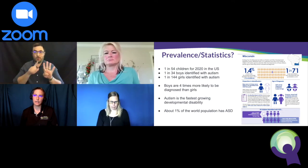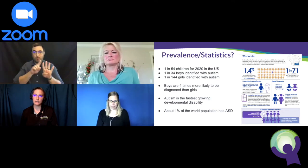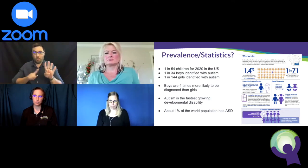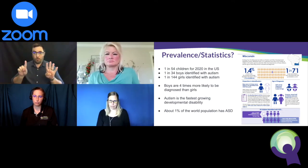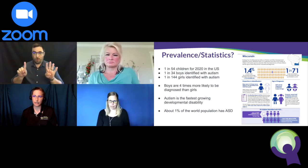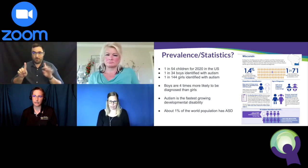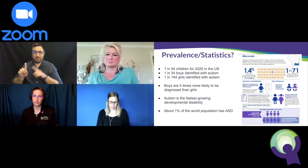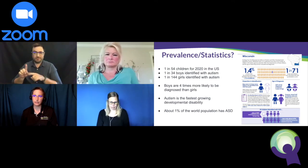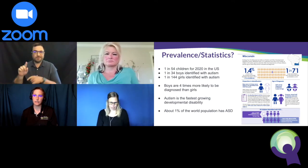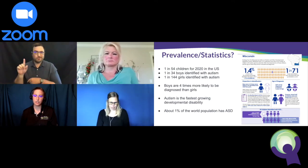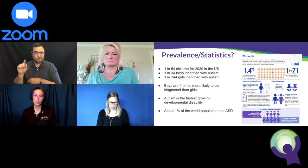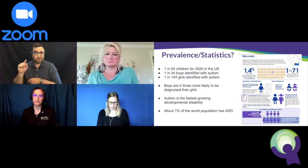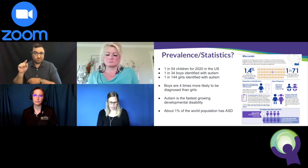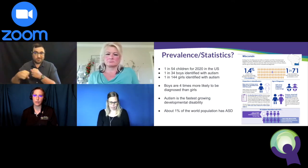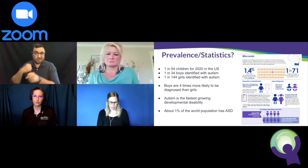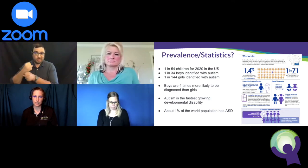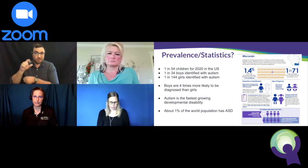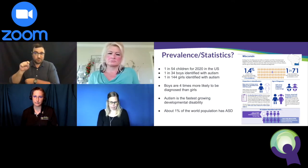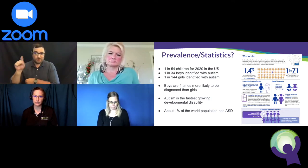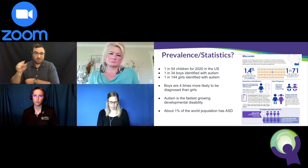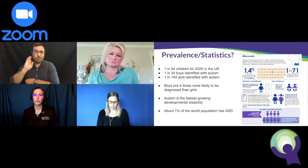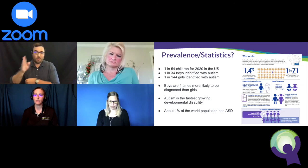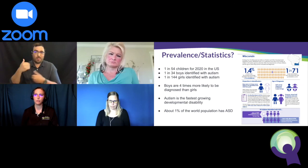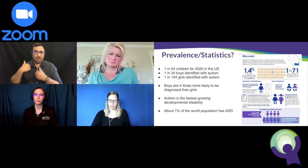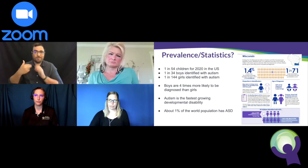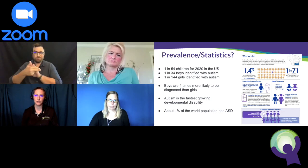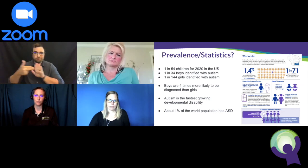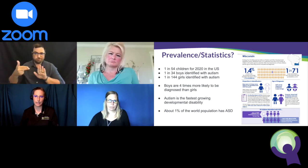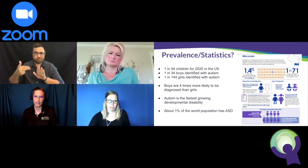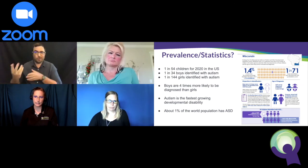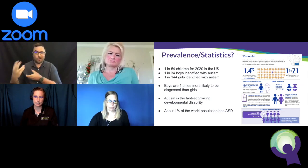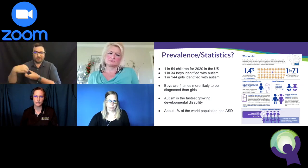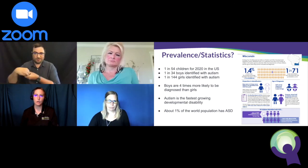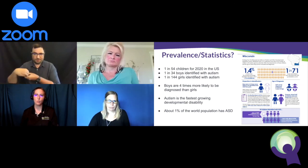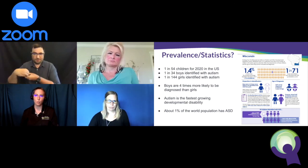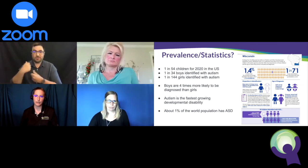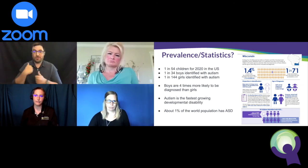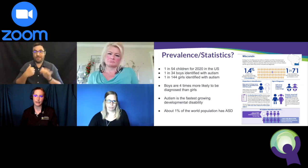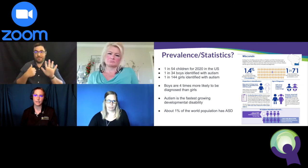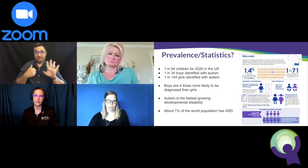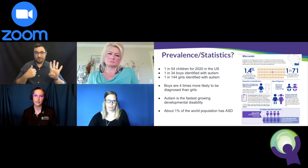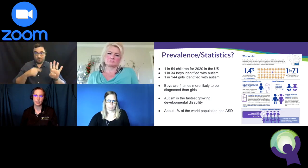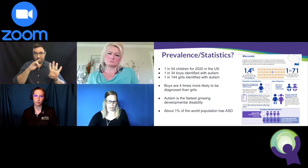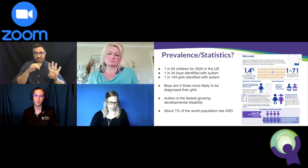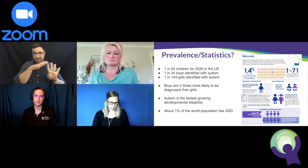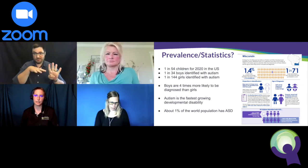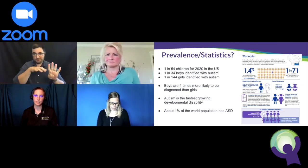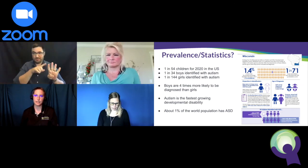in the US will have autism. So if you have a group of 54 kids, one of them in that group is going to be